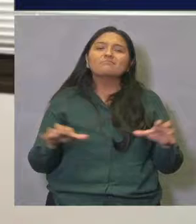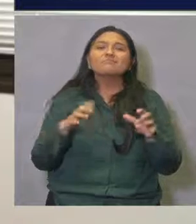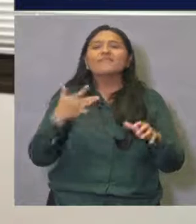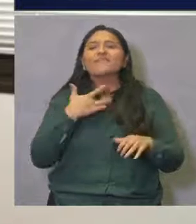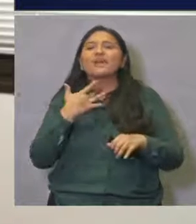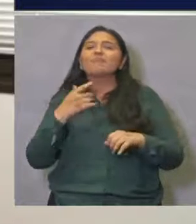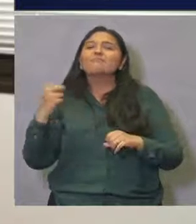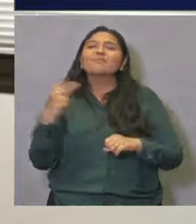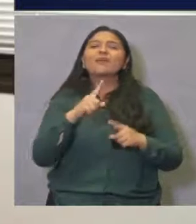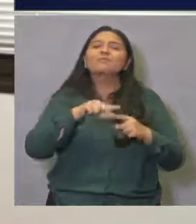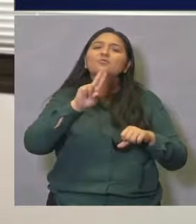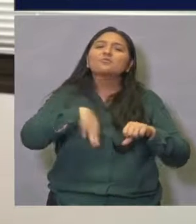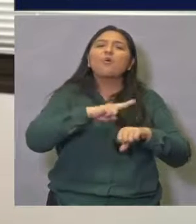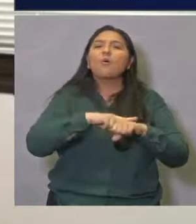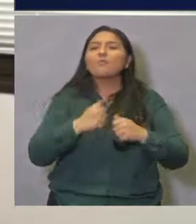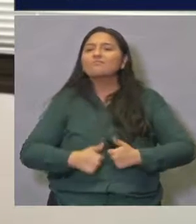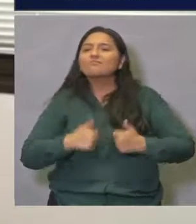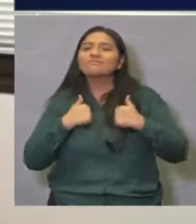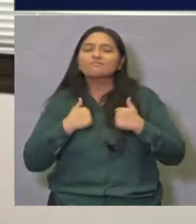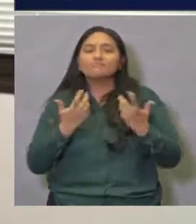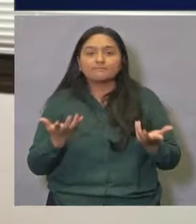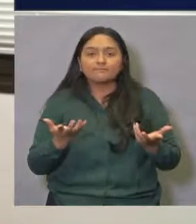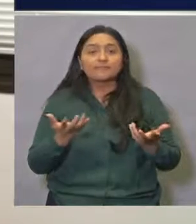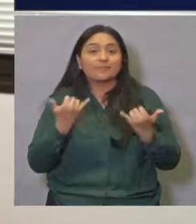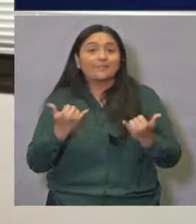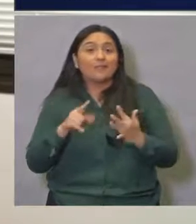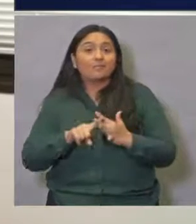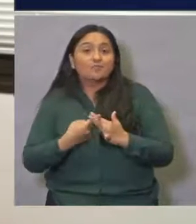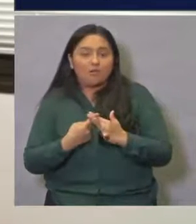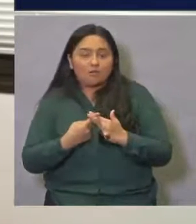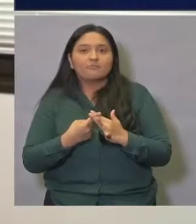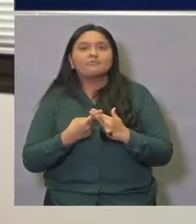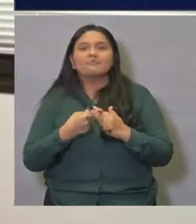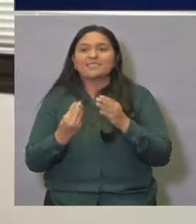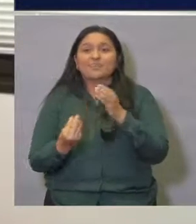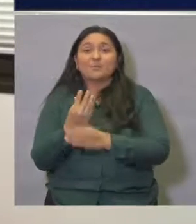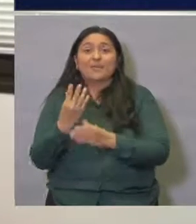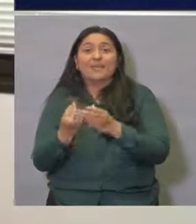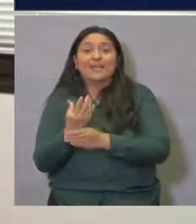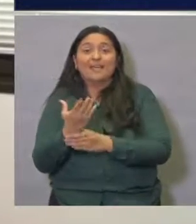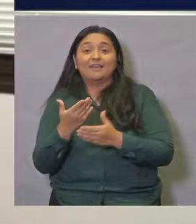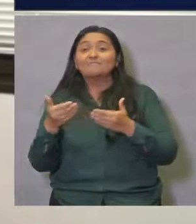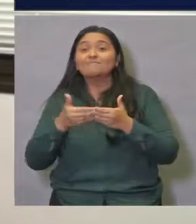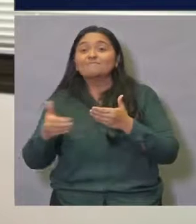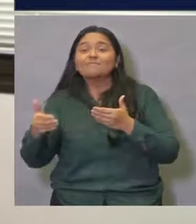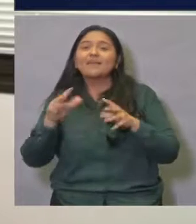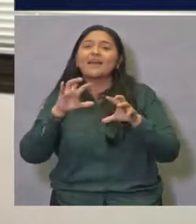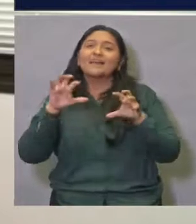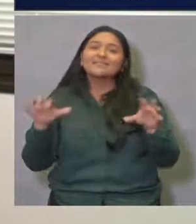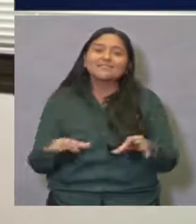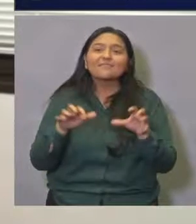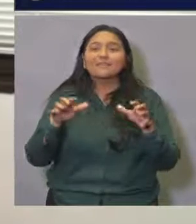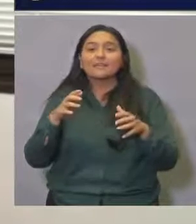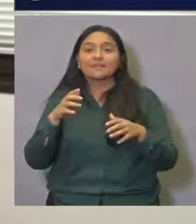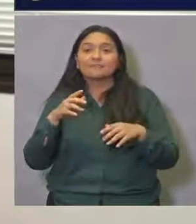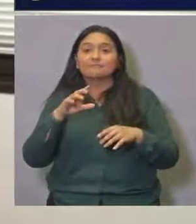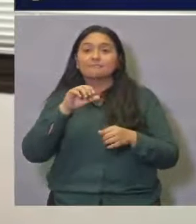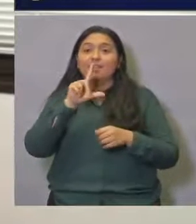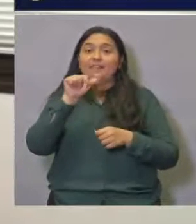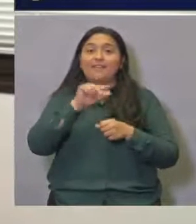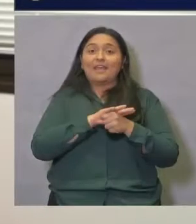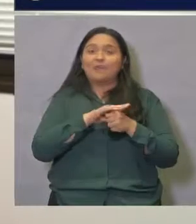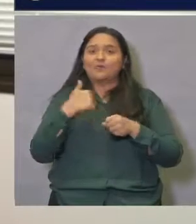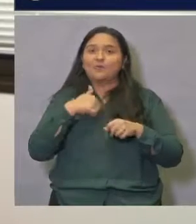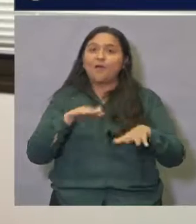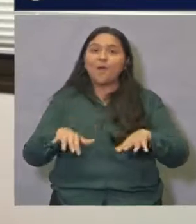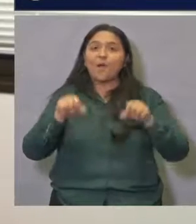CAMBIAREMOS DE TEMA PORQUE